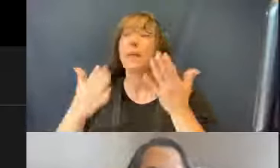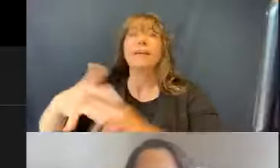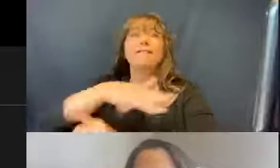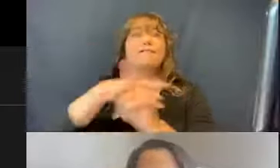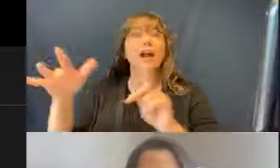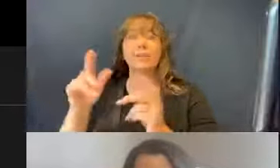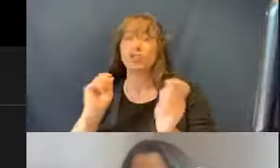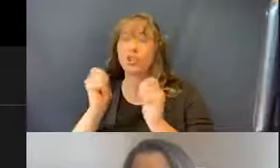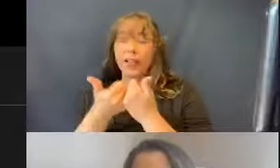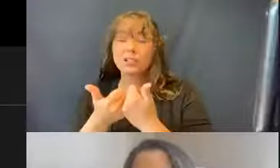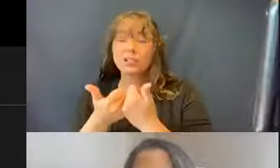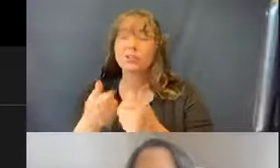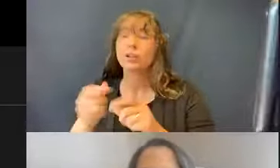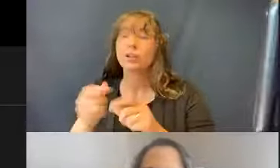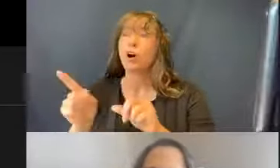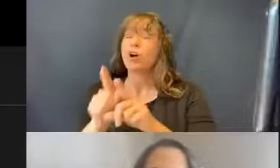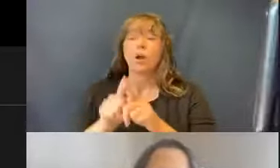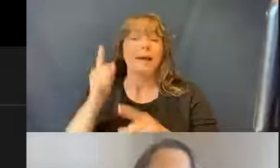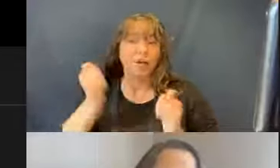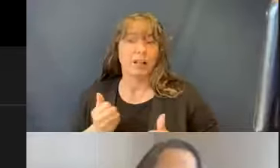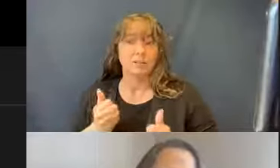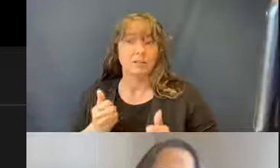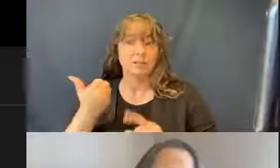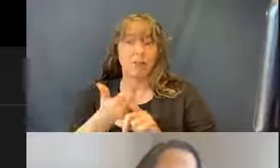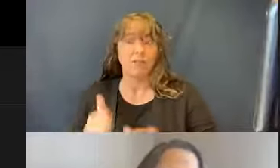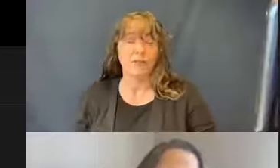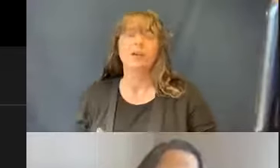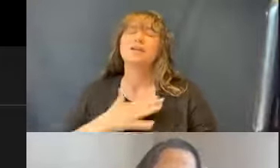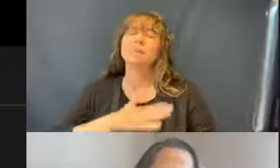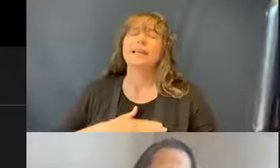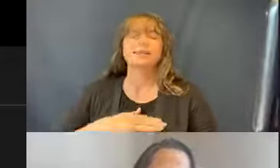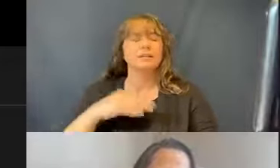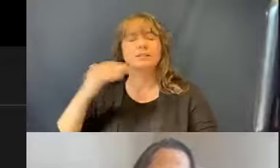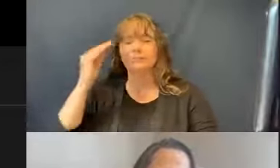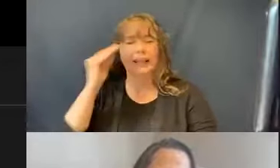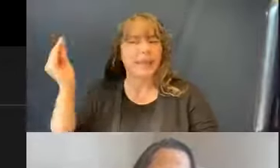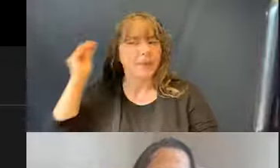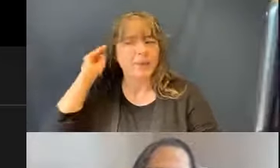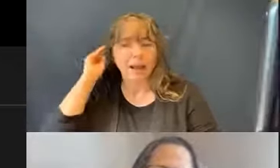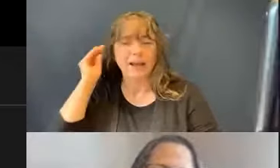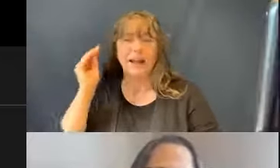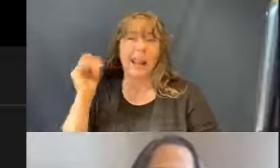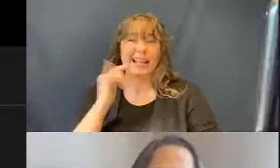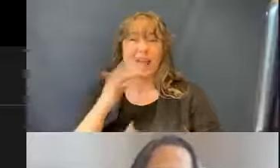and also my hearing loss. Please keep in mind, I mentioned earlier that we have to focus